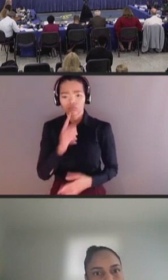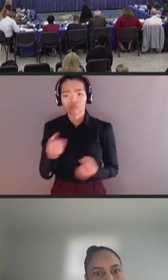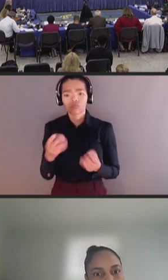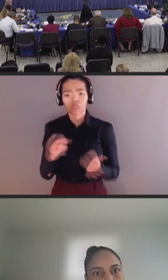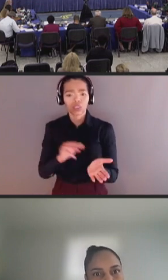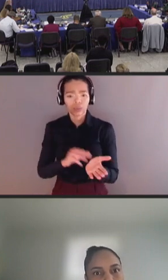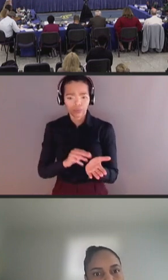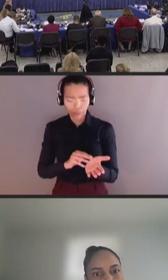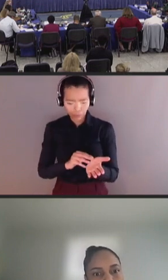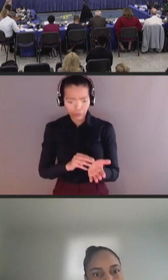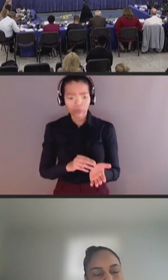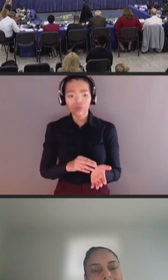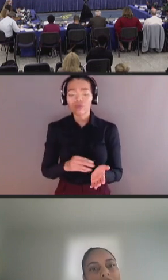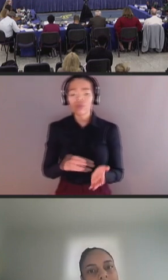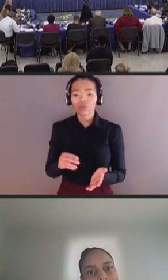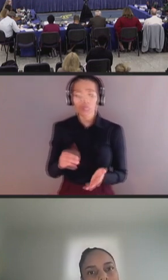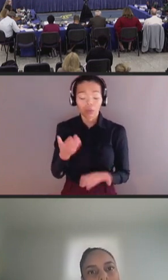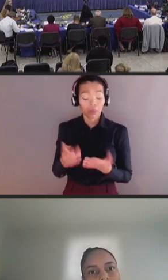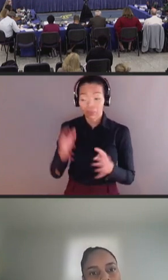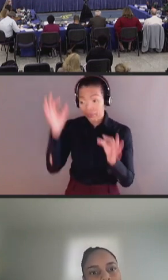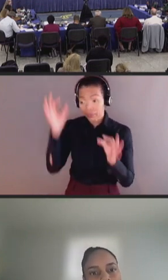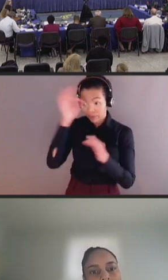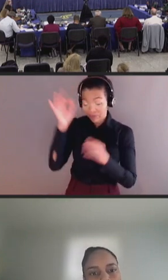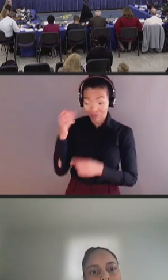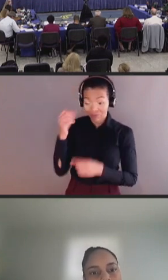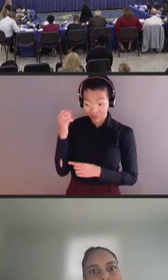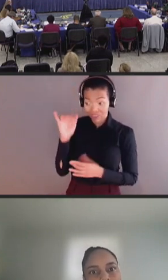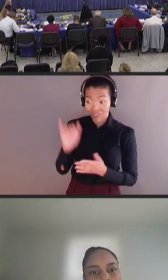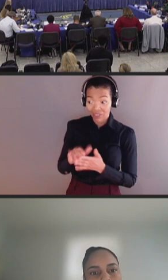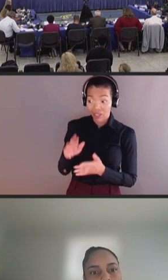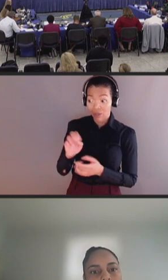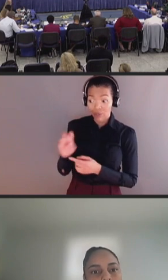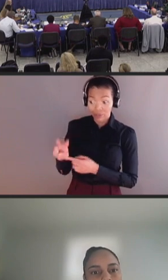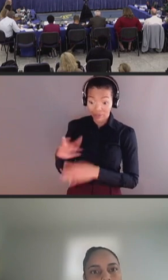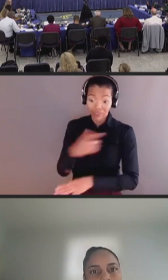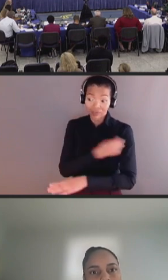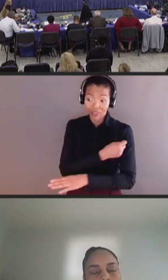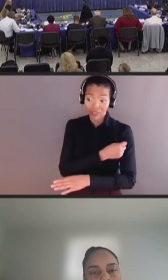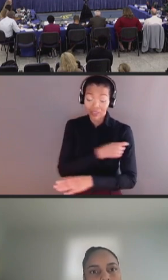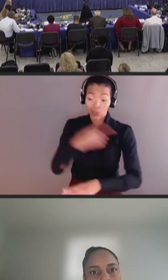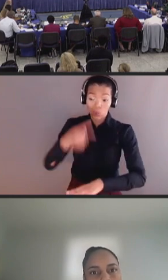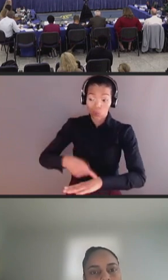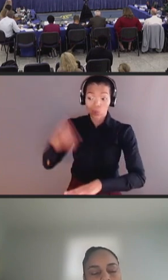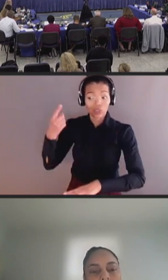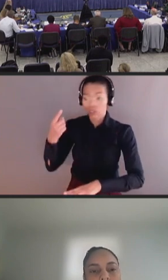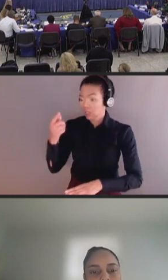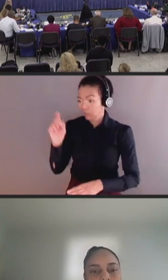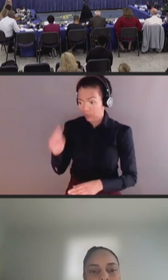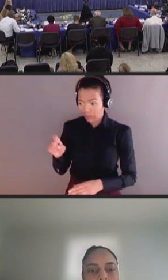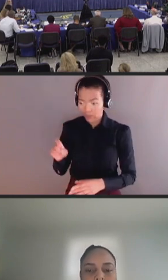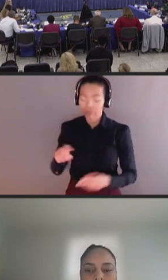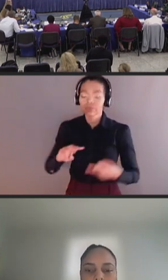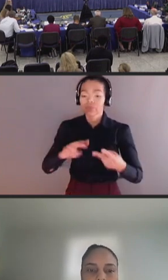that this is a onetime lifetime dose, at least as of now. That's question number one. Number two,